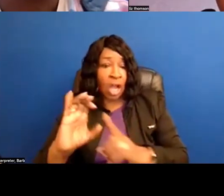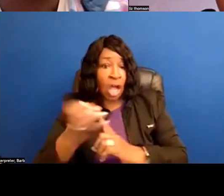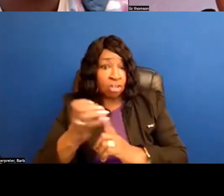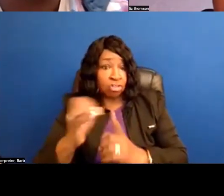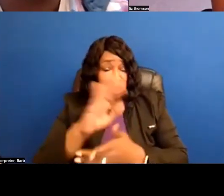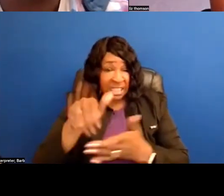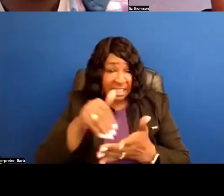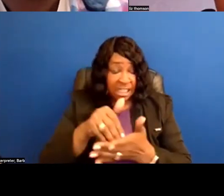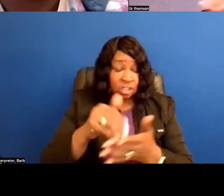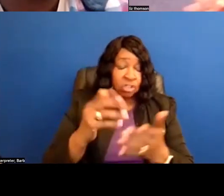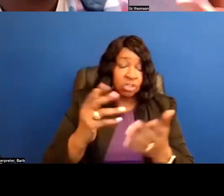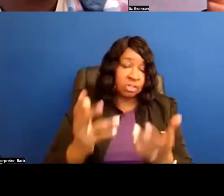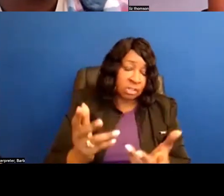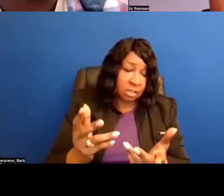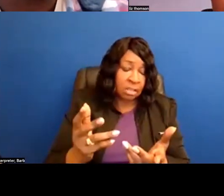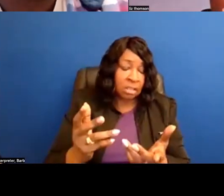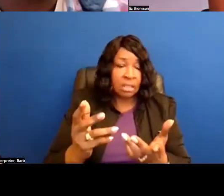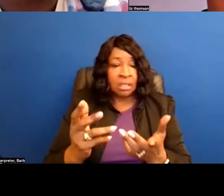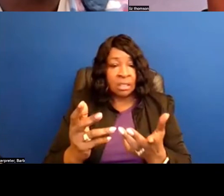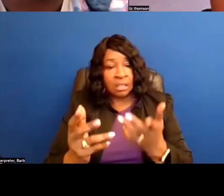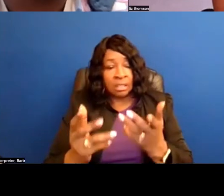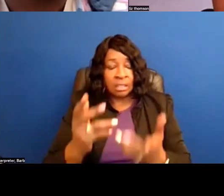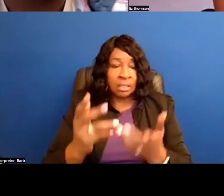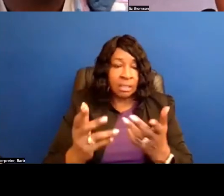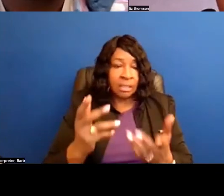I don't know, I just kept on, yeah, not being as focused.